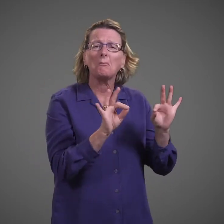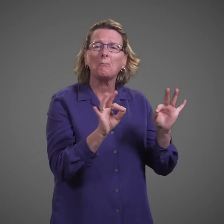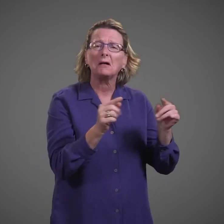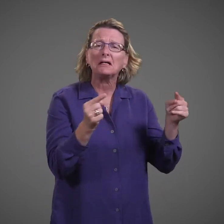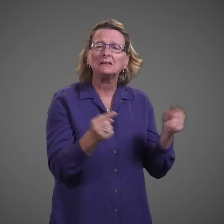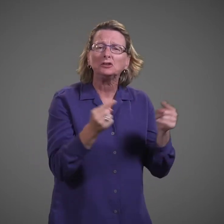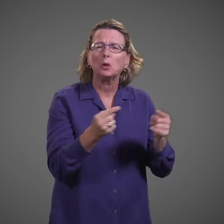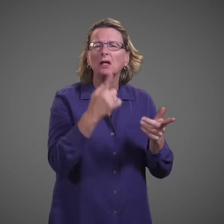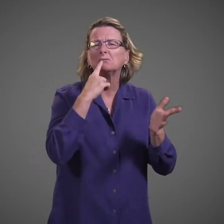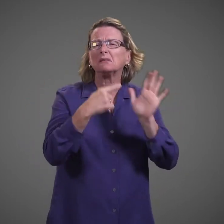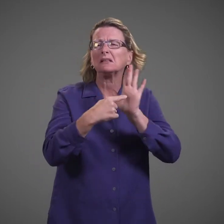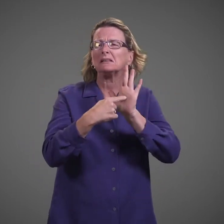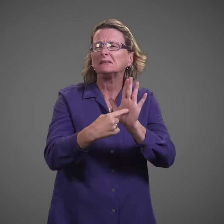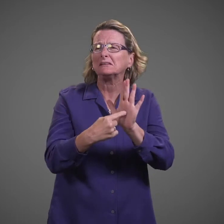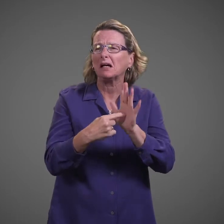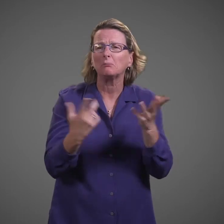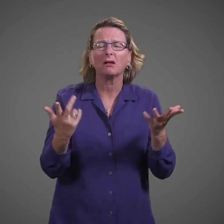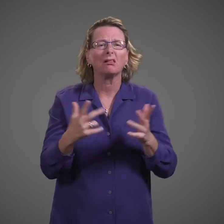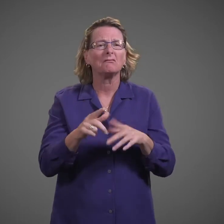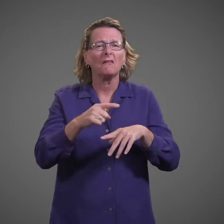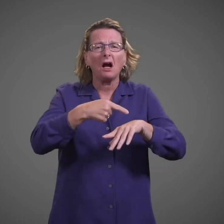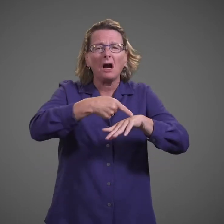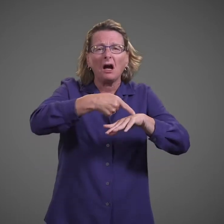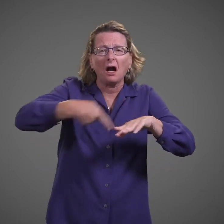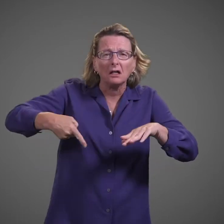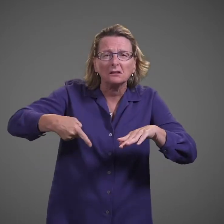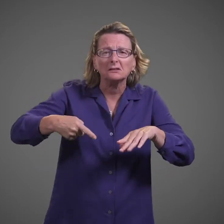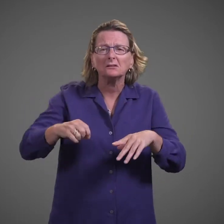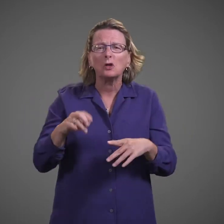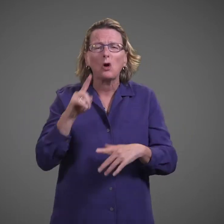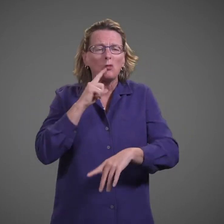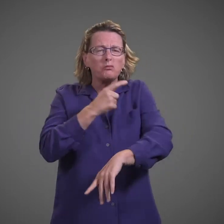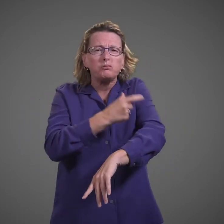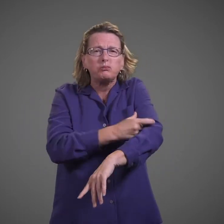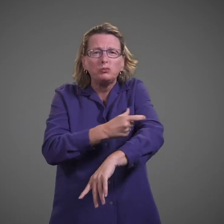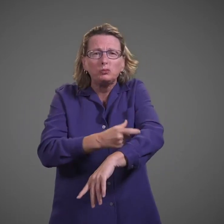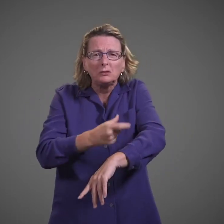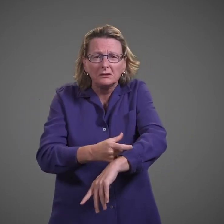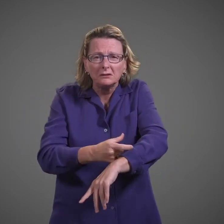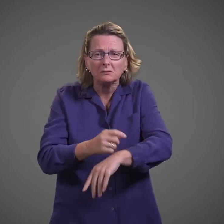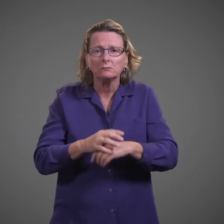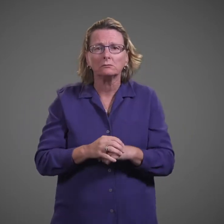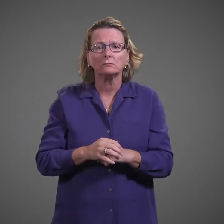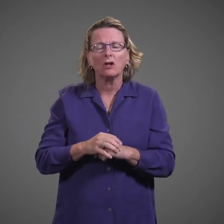Mild injuries could include cuts and bruising.